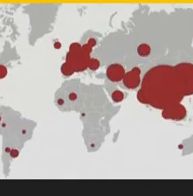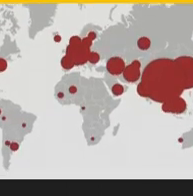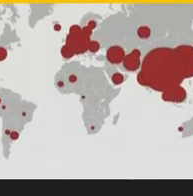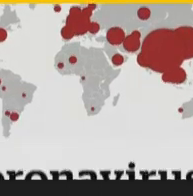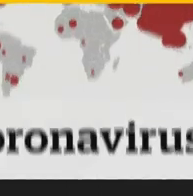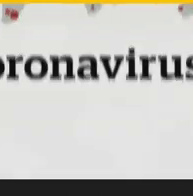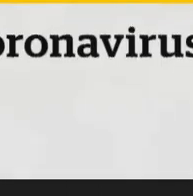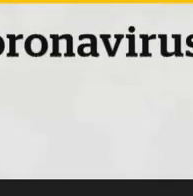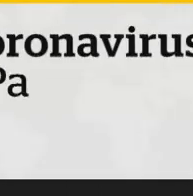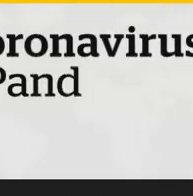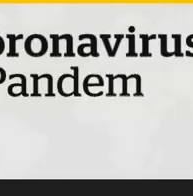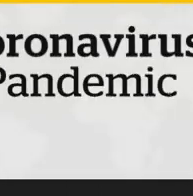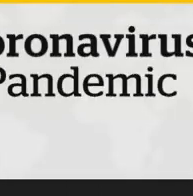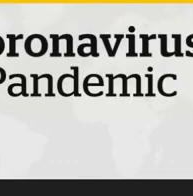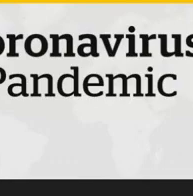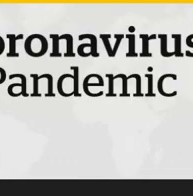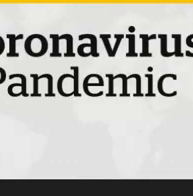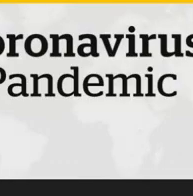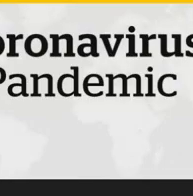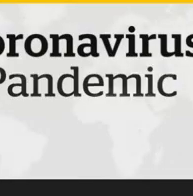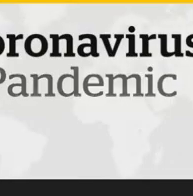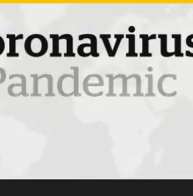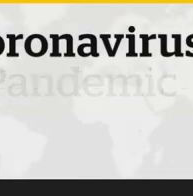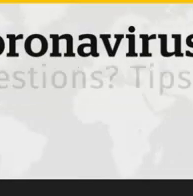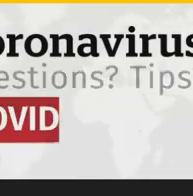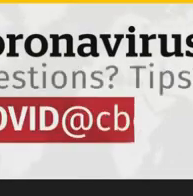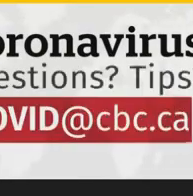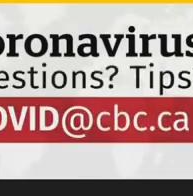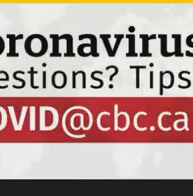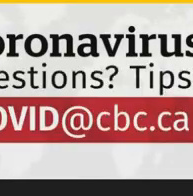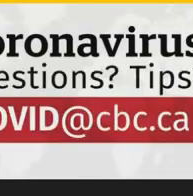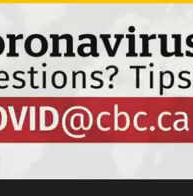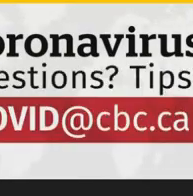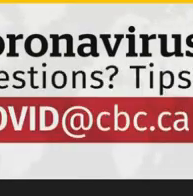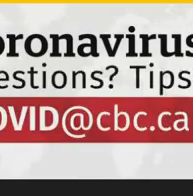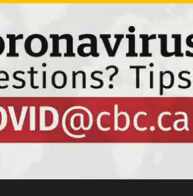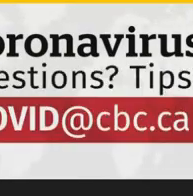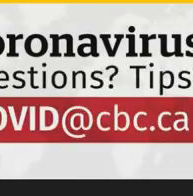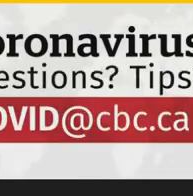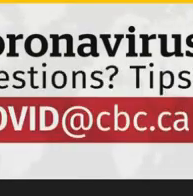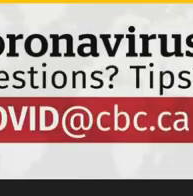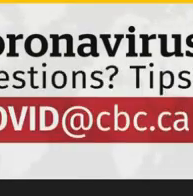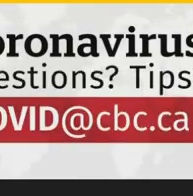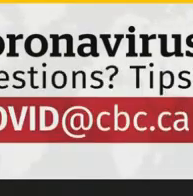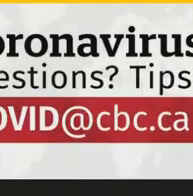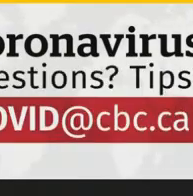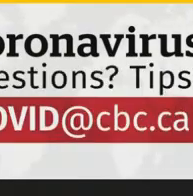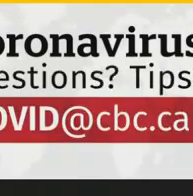DIFFERENT MATTER, BUT THIS IS -- WE ARE IN THIS FOR SOME TIME. CATHERINE? ANYTHING THAT STOOD OUT FOR YOU